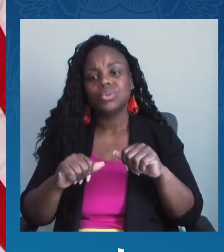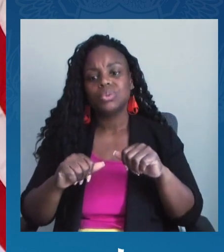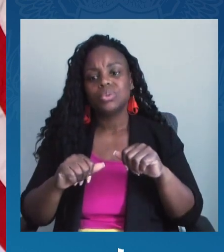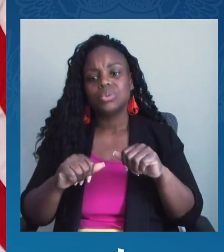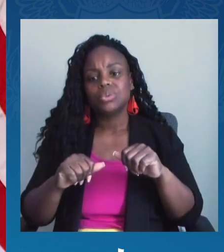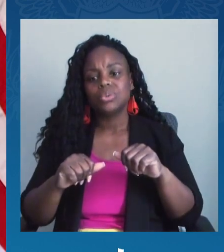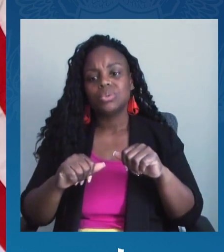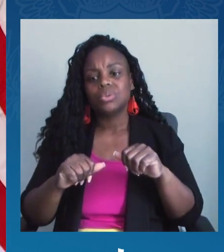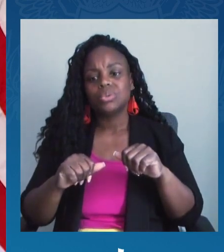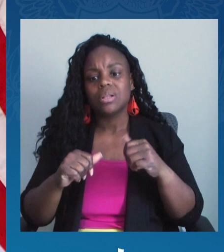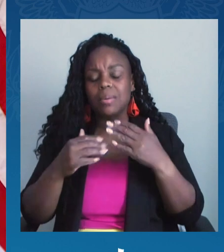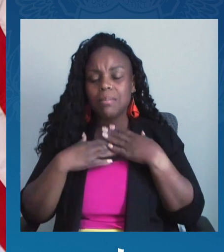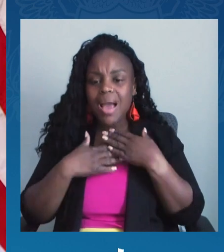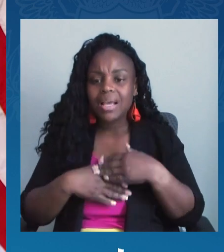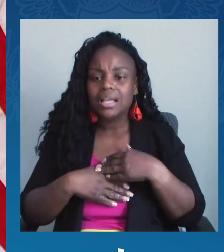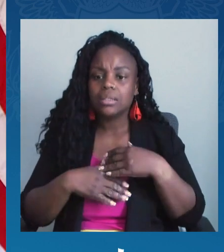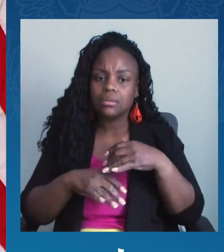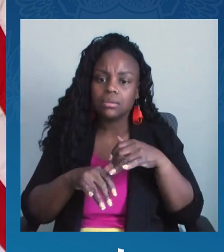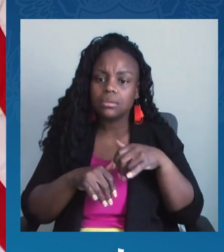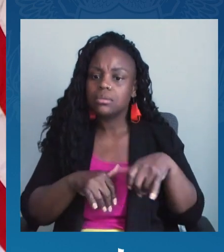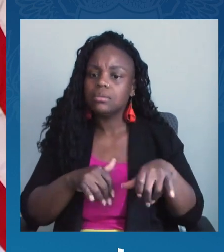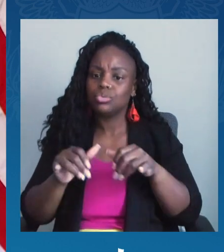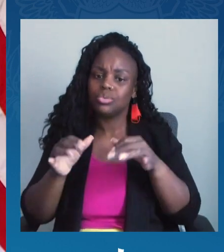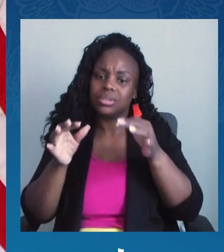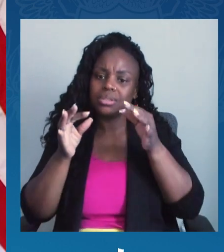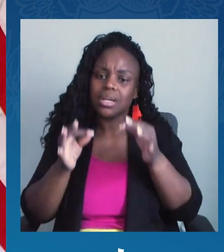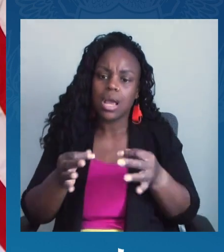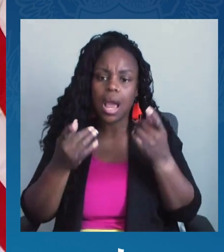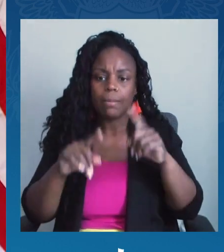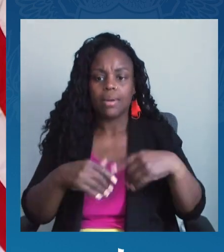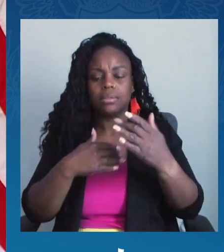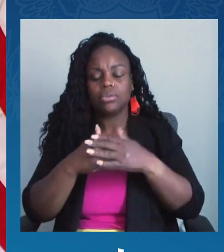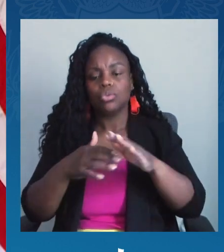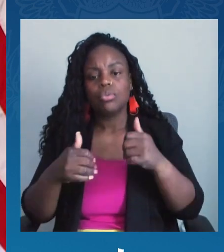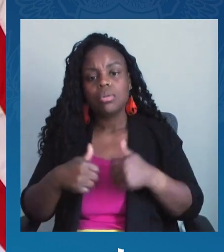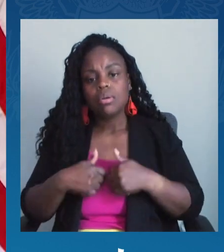to decide what happens next in her life. And may or I'll say this to.